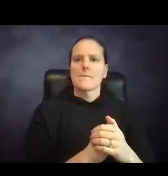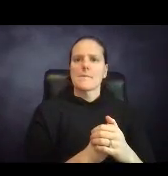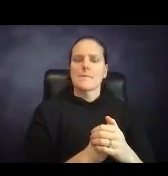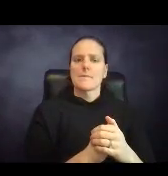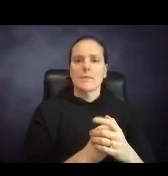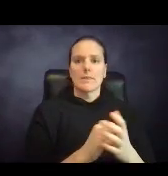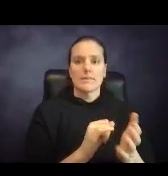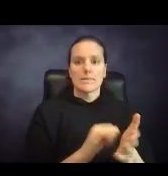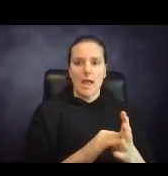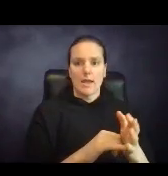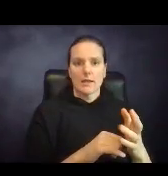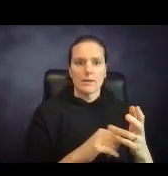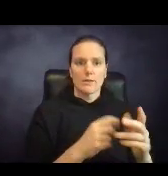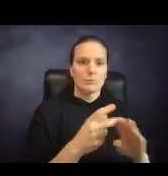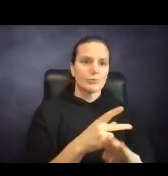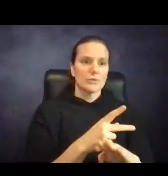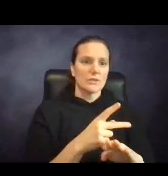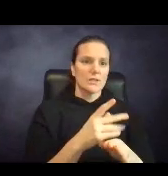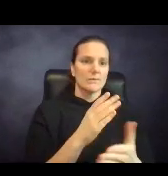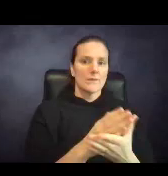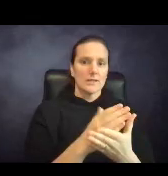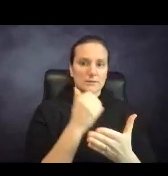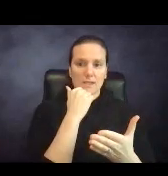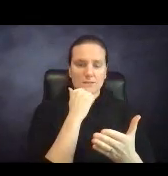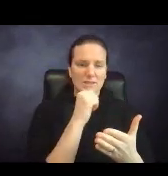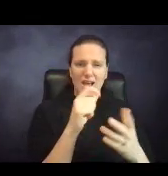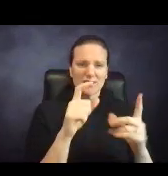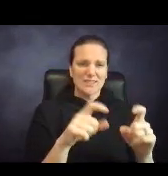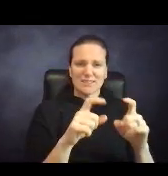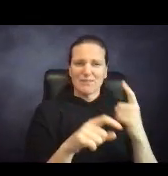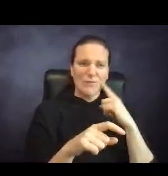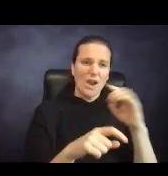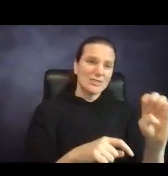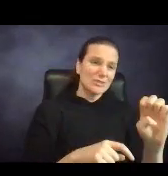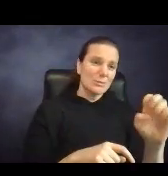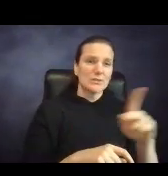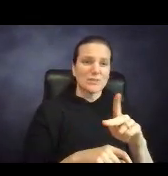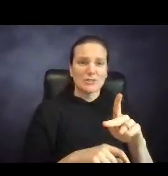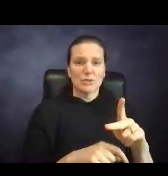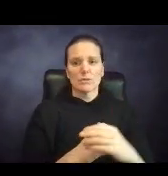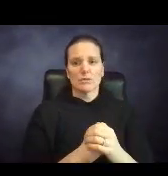We don't do a lot of testing for estrogen and progesterone, but es progesterone is always low.